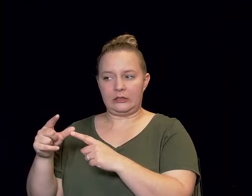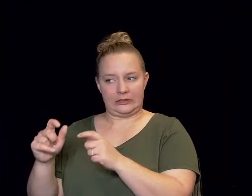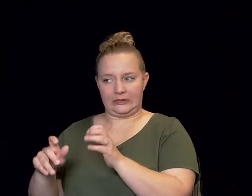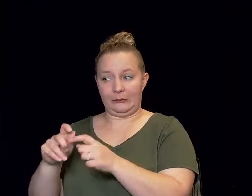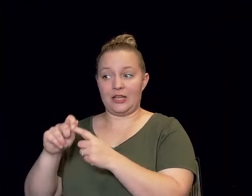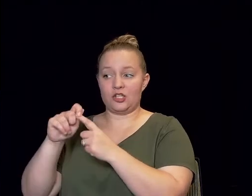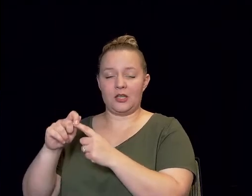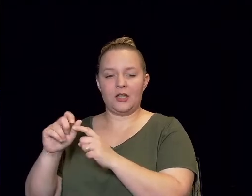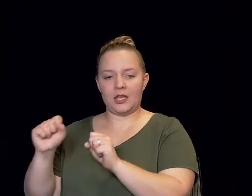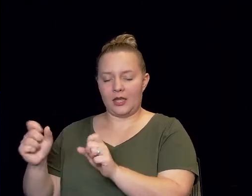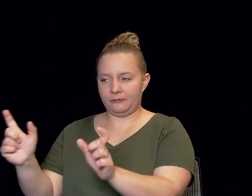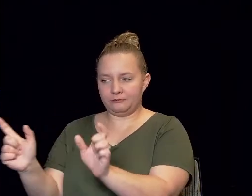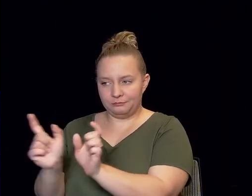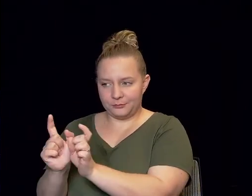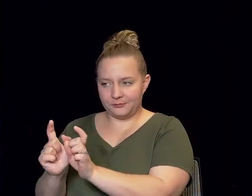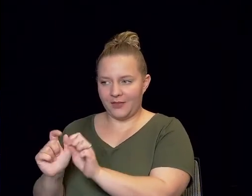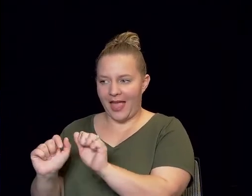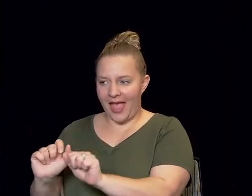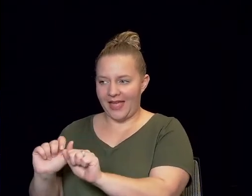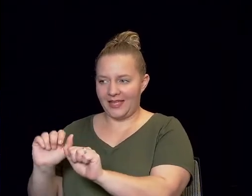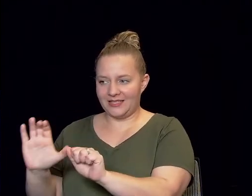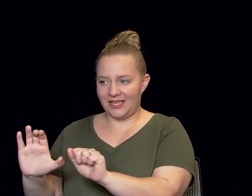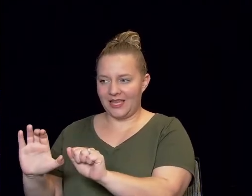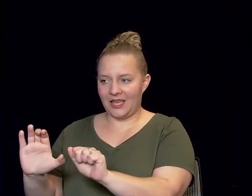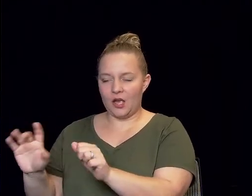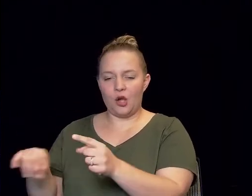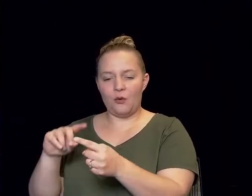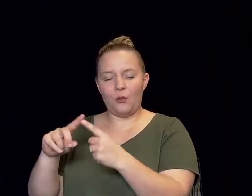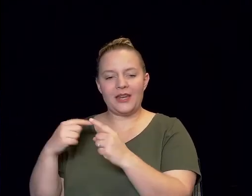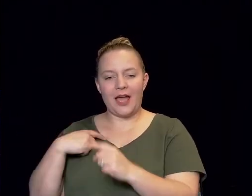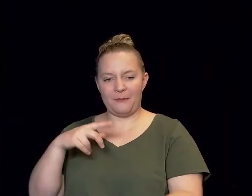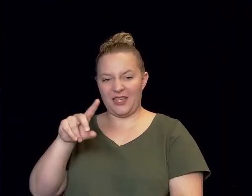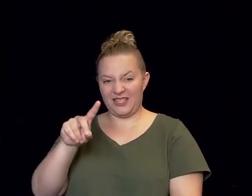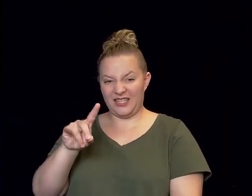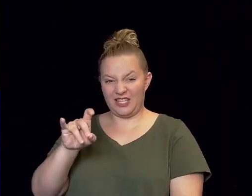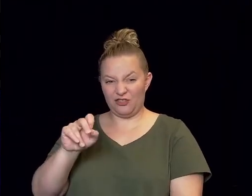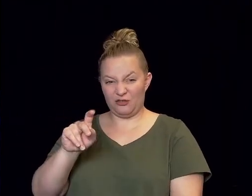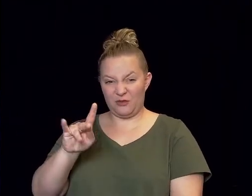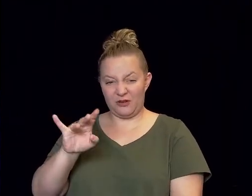So, this would be ac. So therefore, whenever I'm distributing or multiplying the letter a, I would